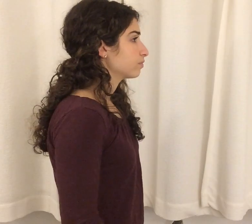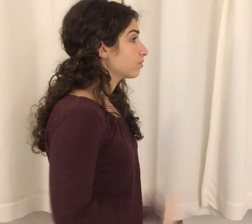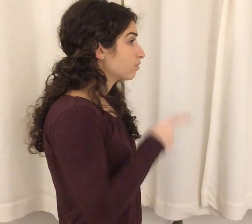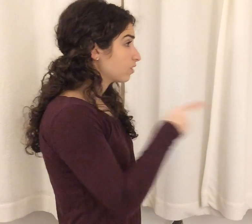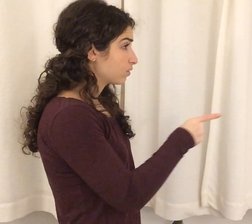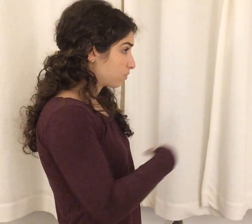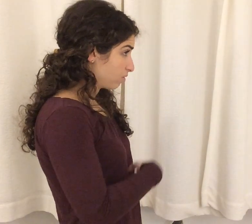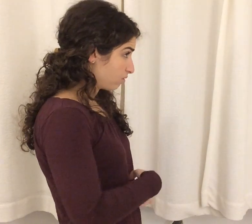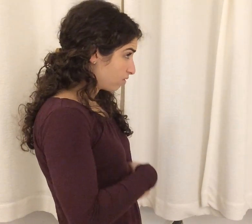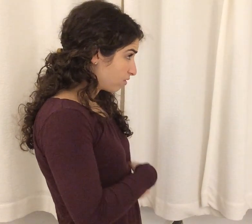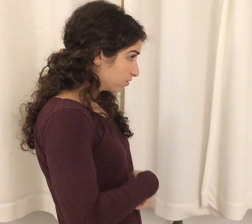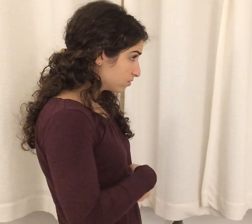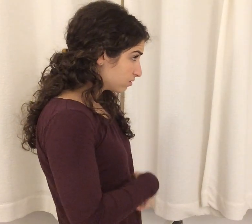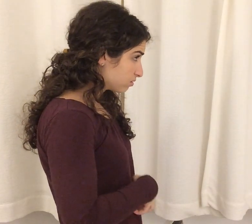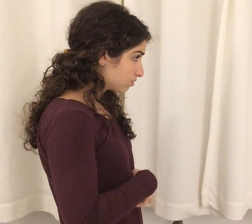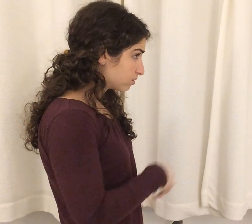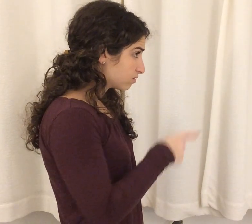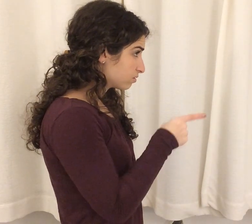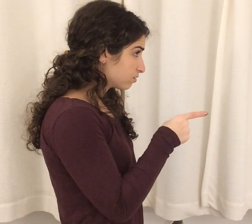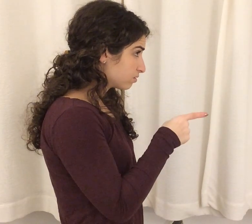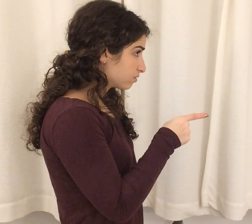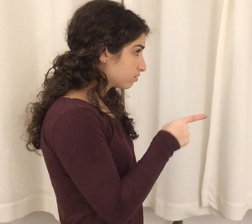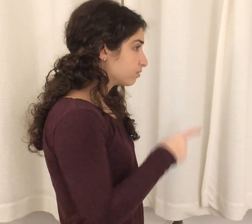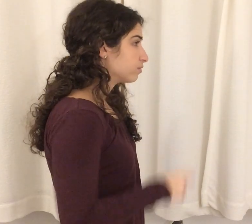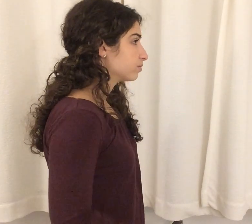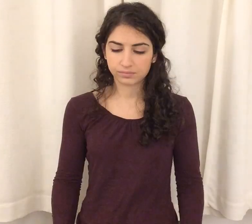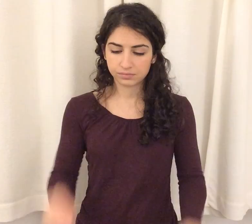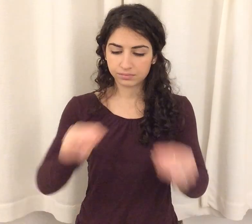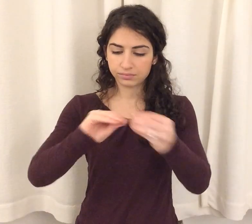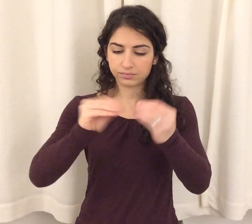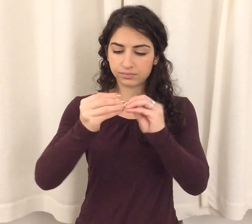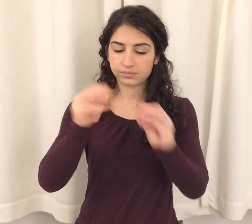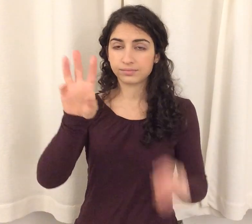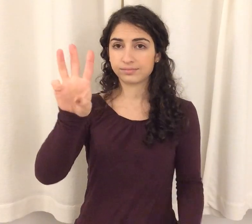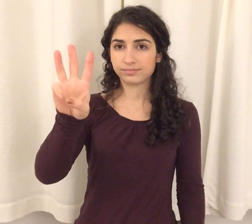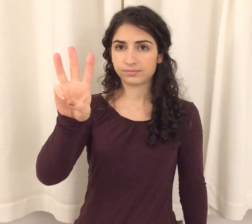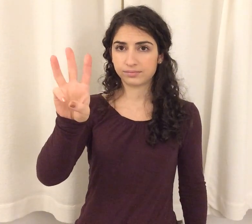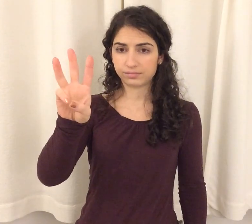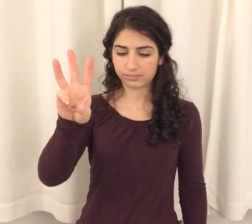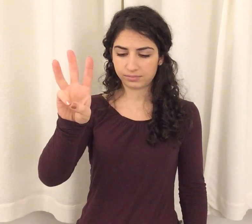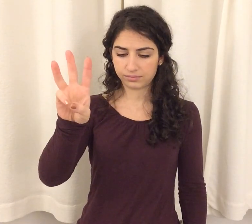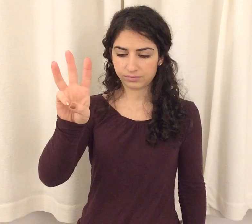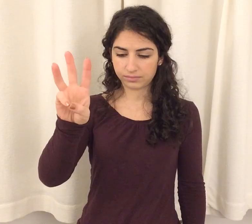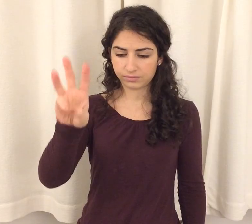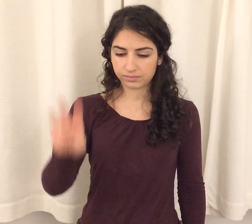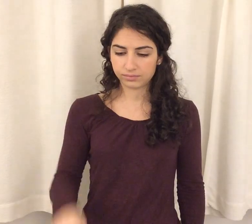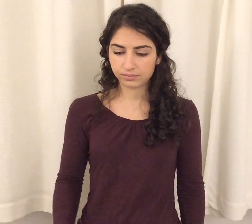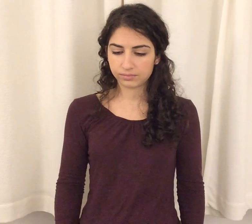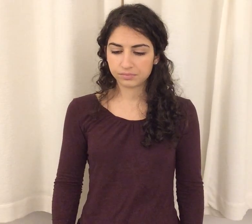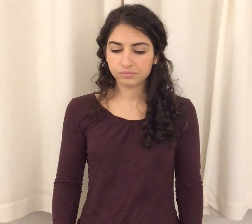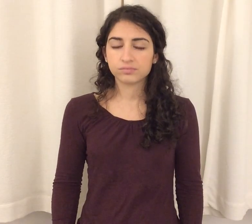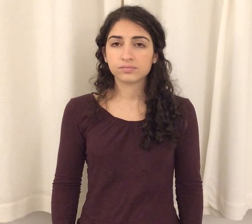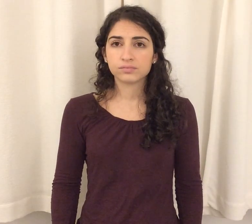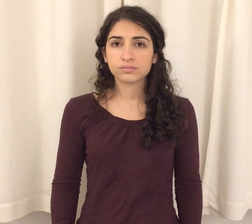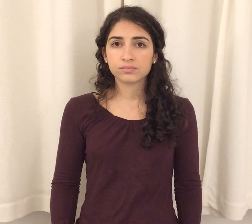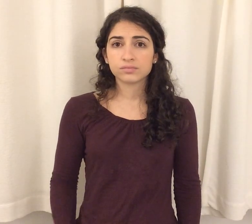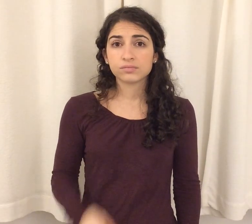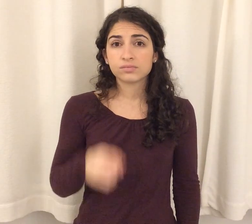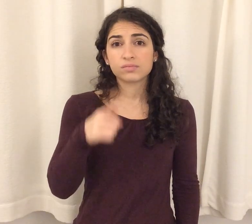nausea?" number 6: